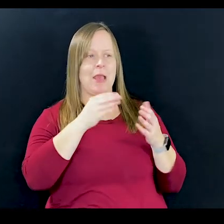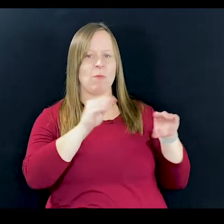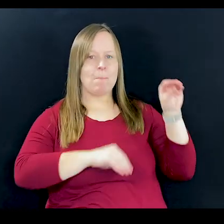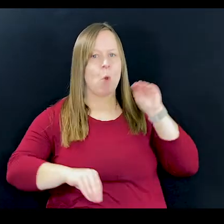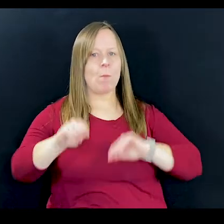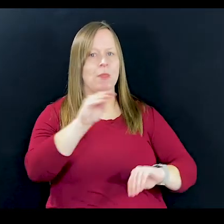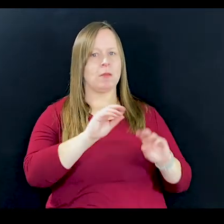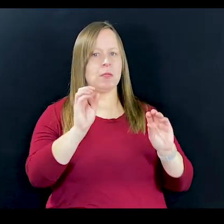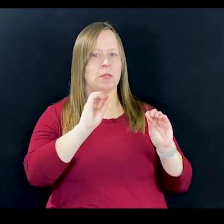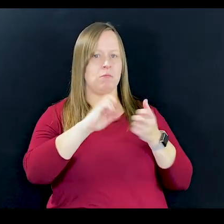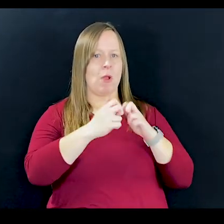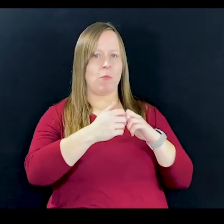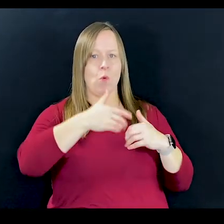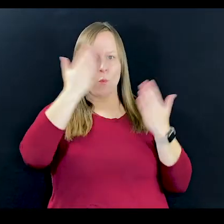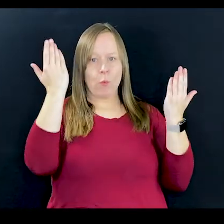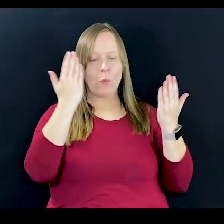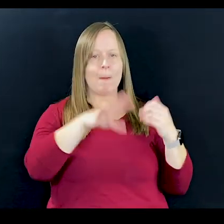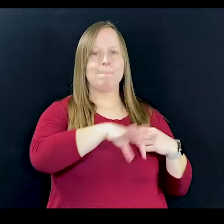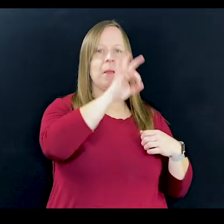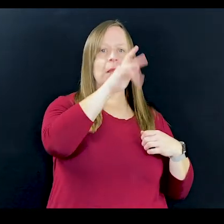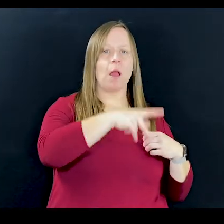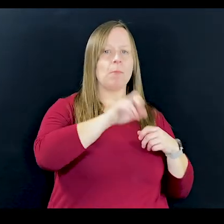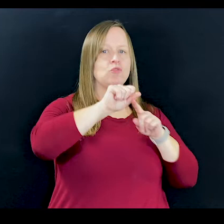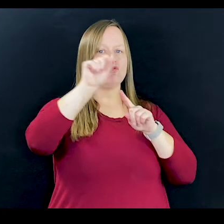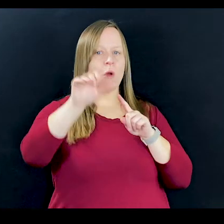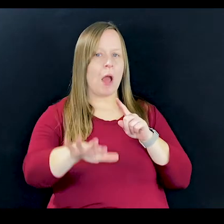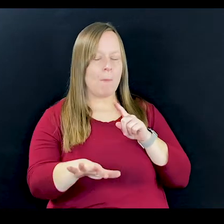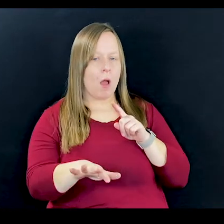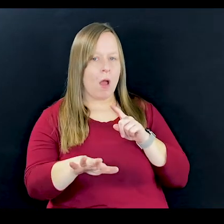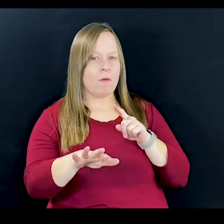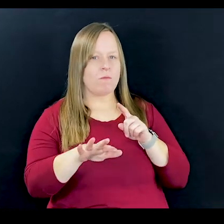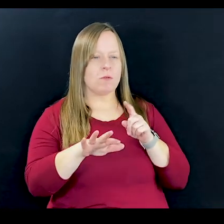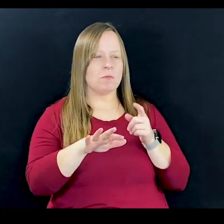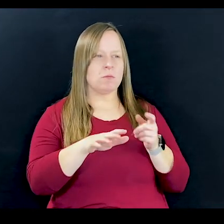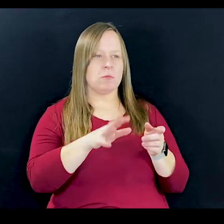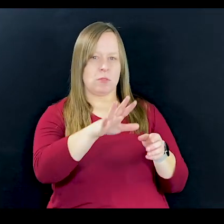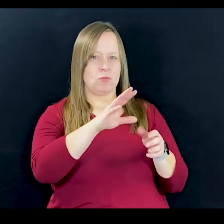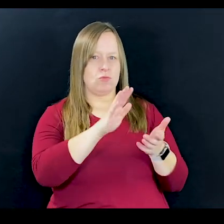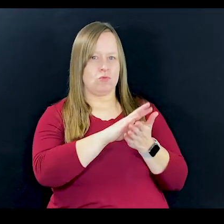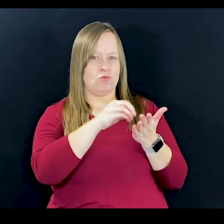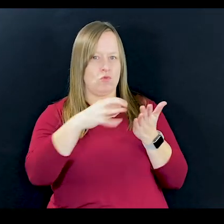have a mobility issue, pick up and drop off at the students home wasn't required.